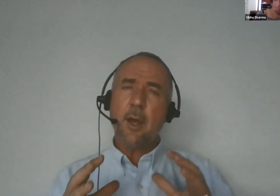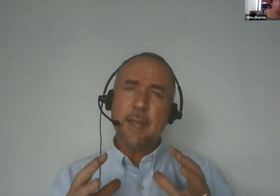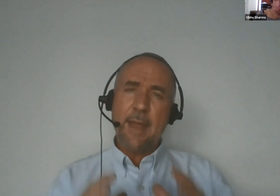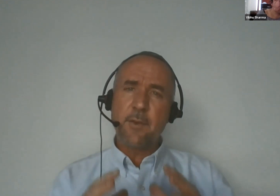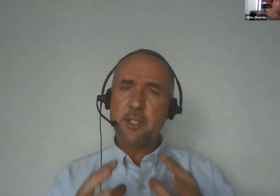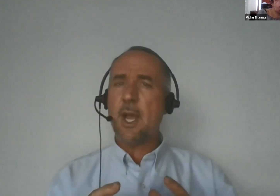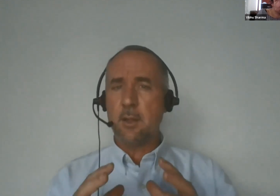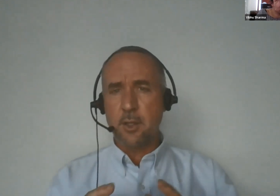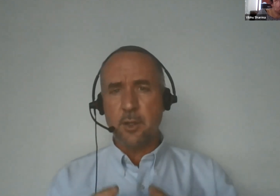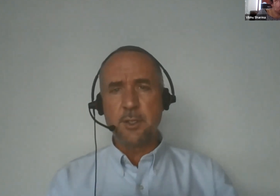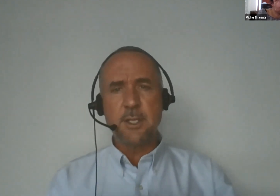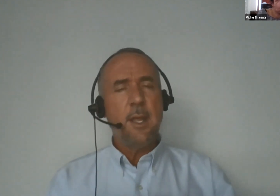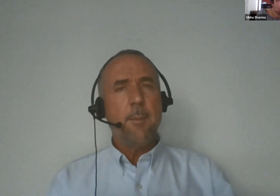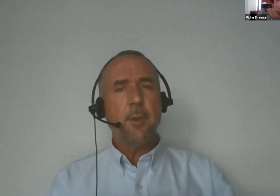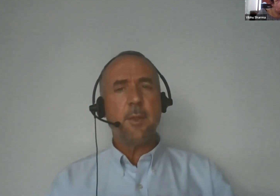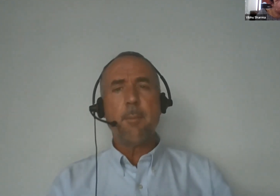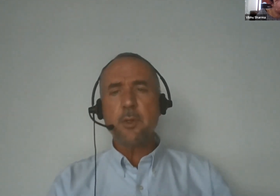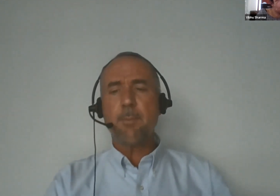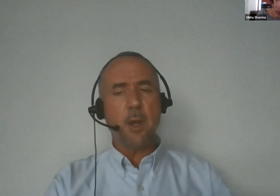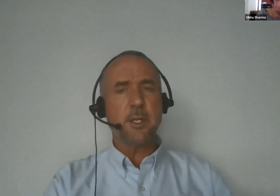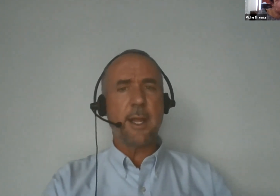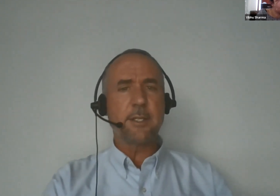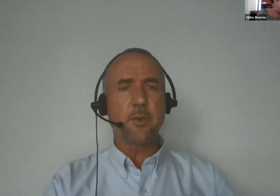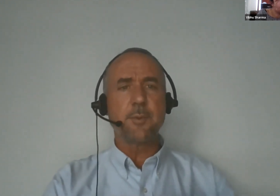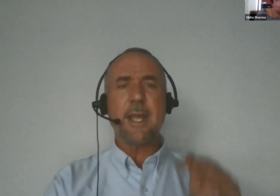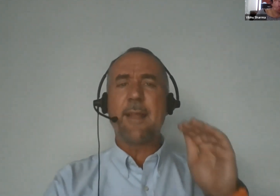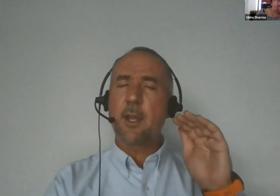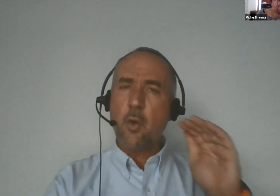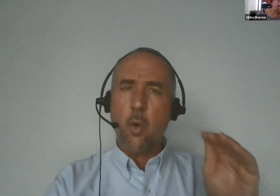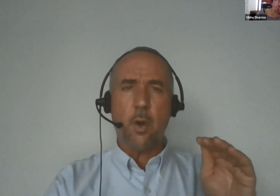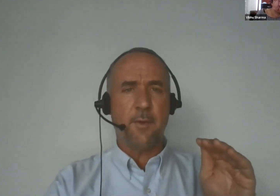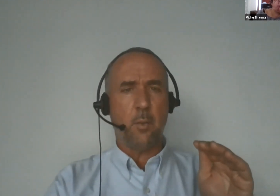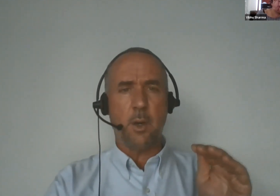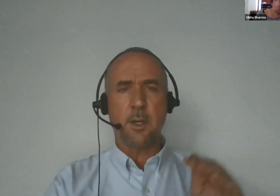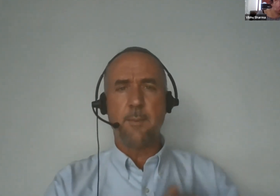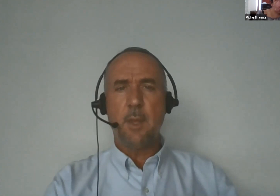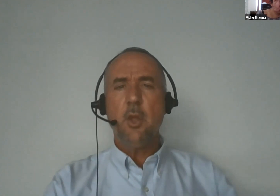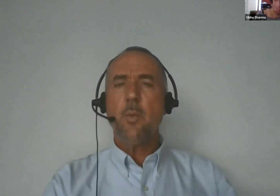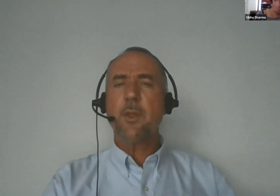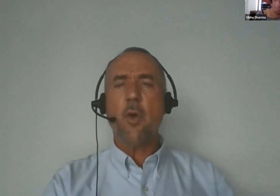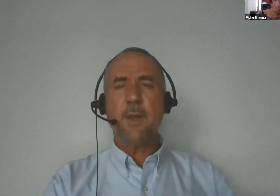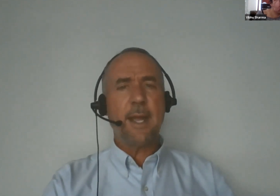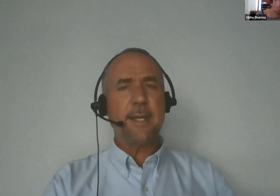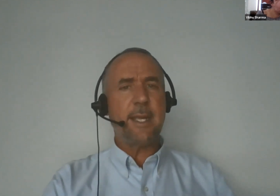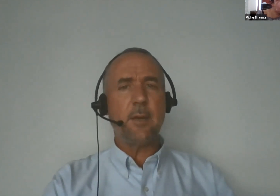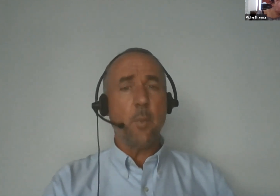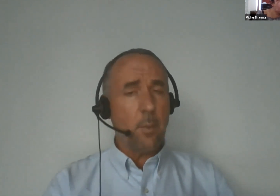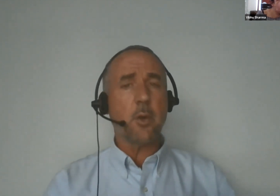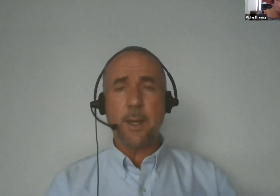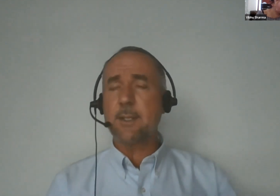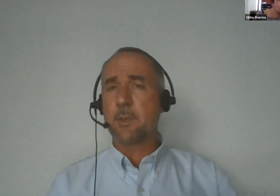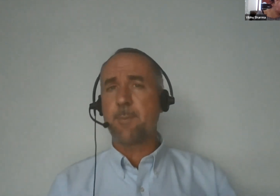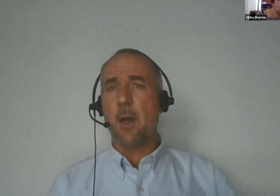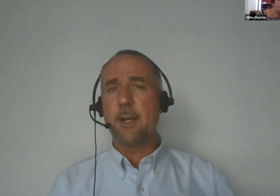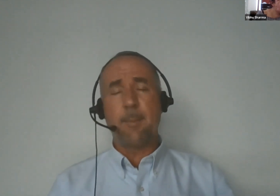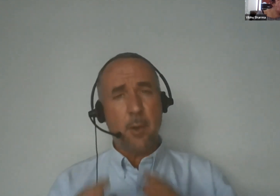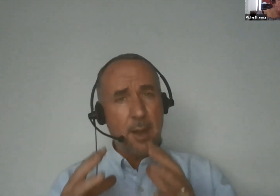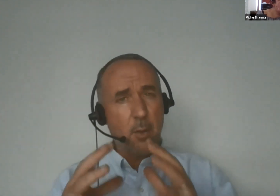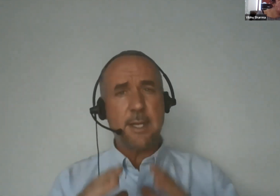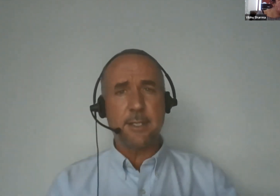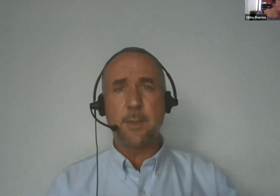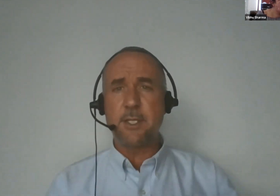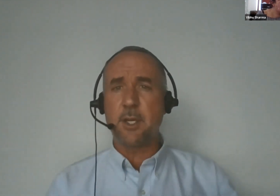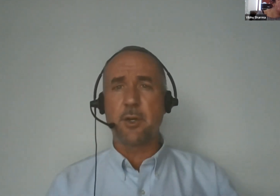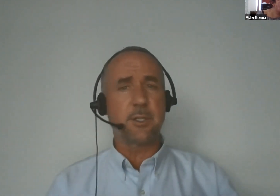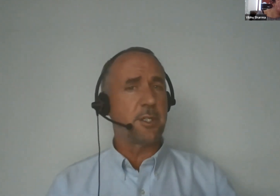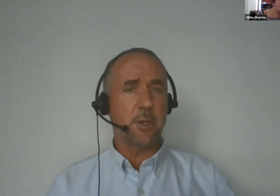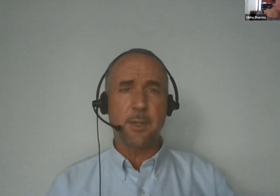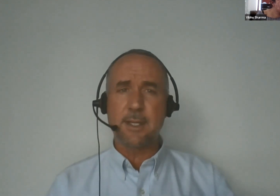called every child learns put the most marginalized groups at the core of our work with Cobra 19 we were quick to respond and prioritize reaching girls with children with.